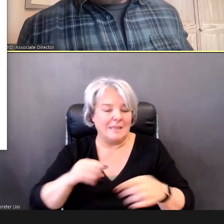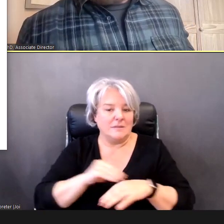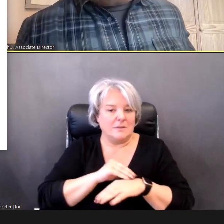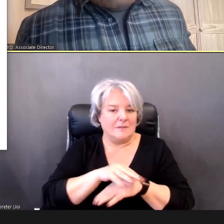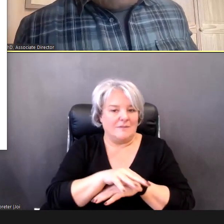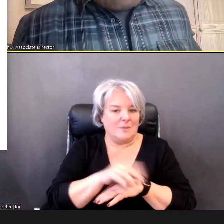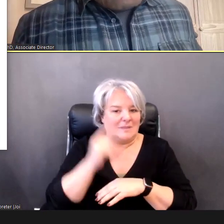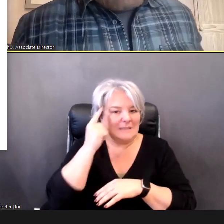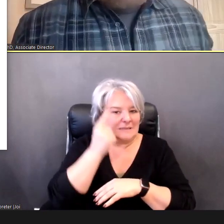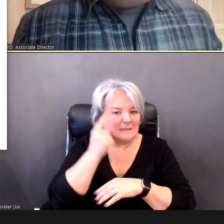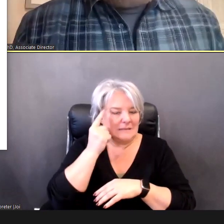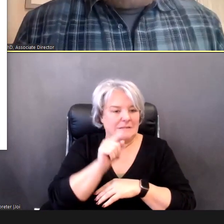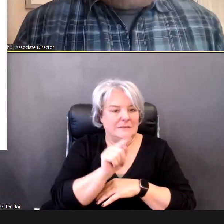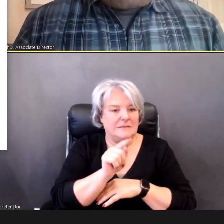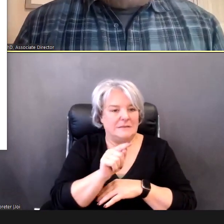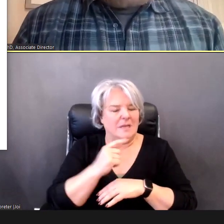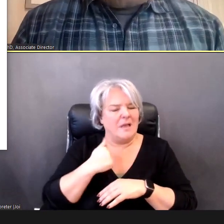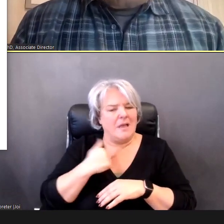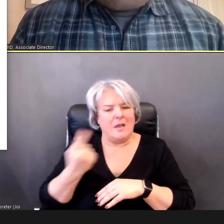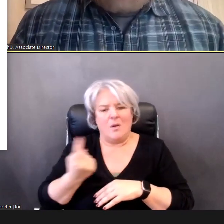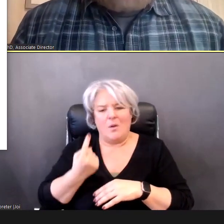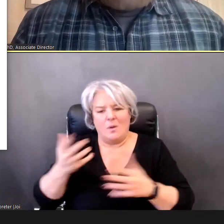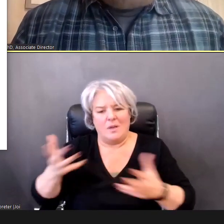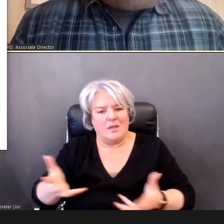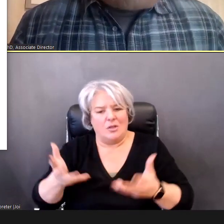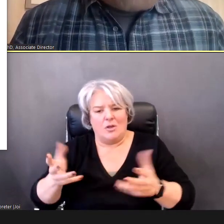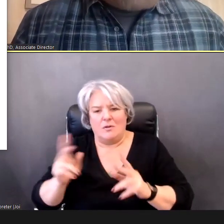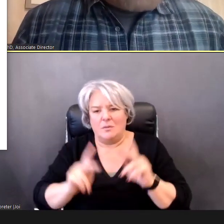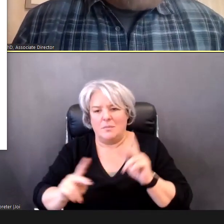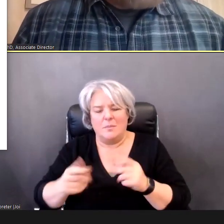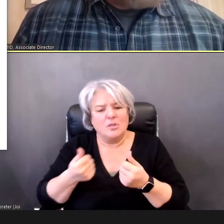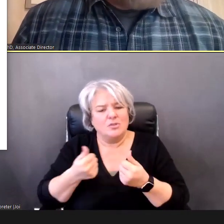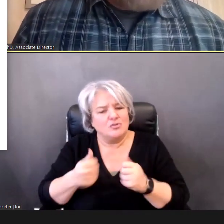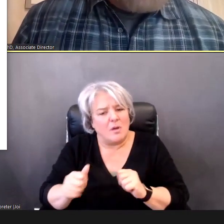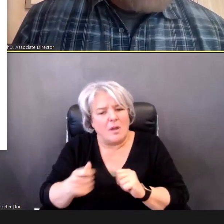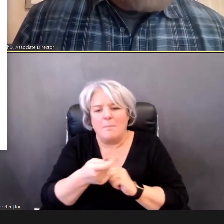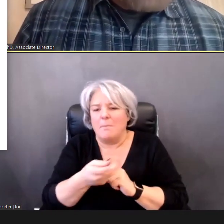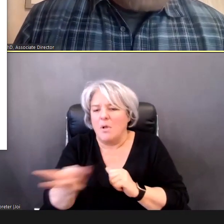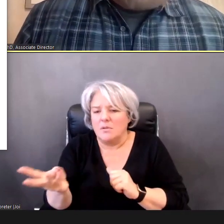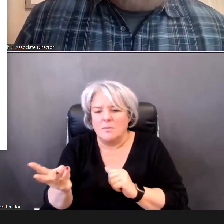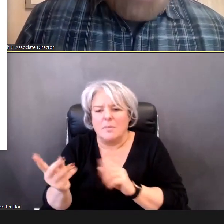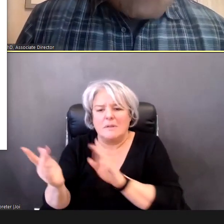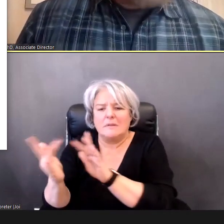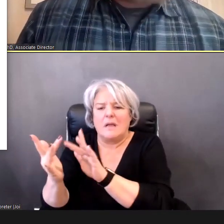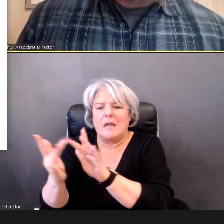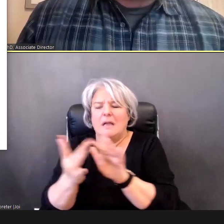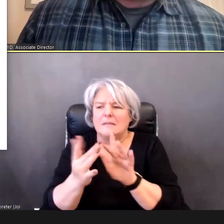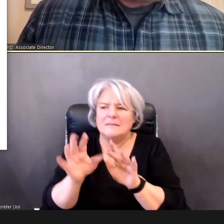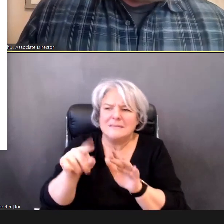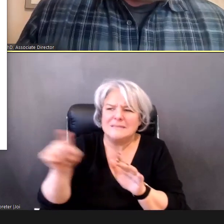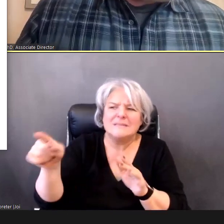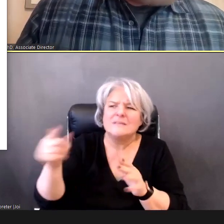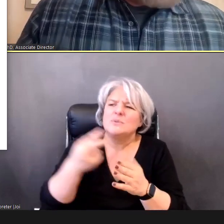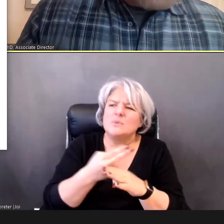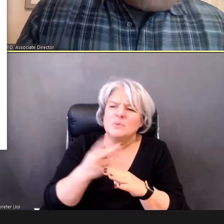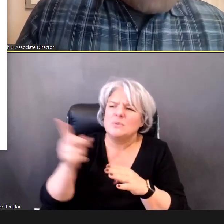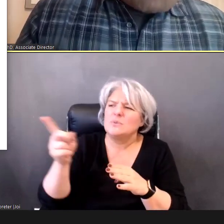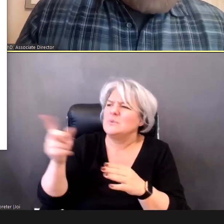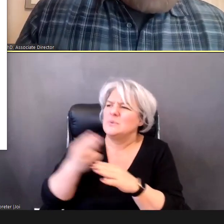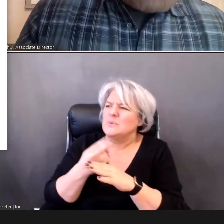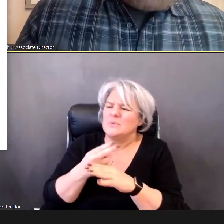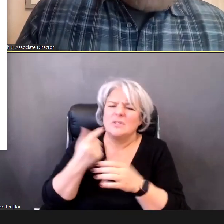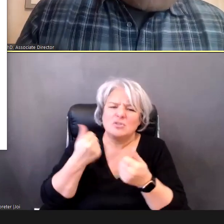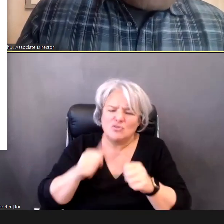to um try multiple PE purpose uh